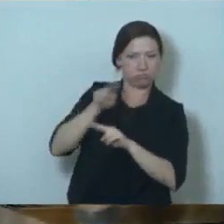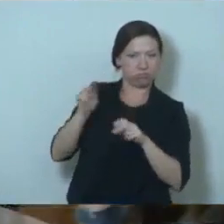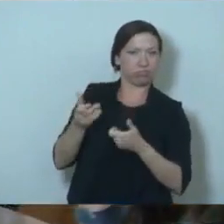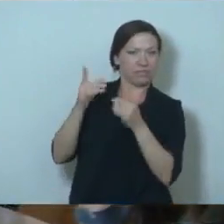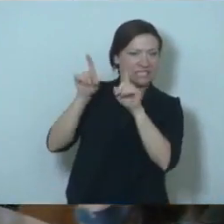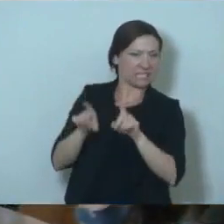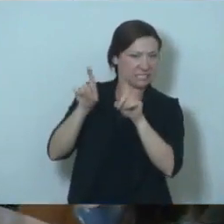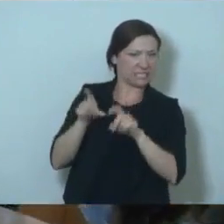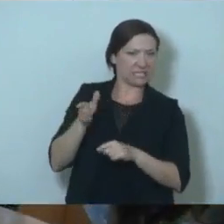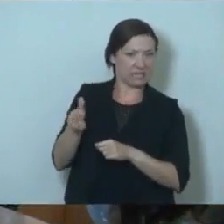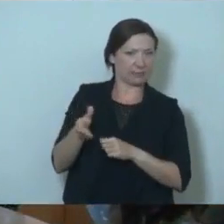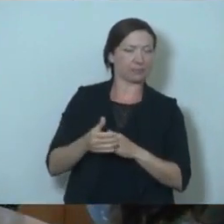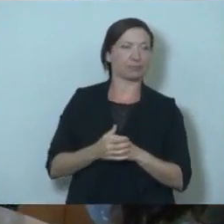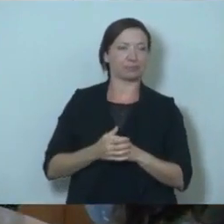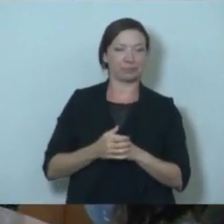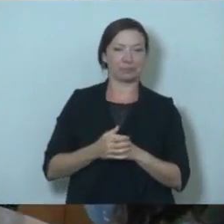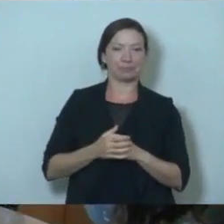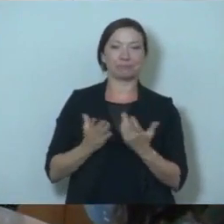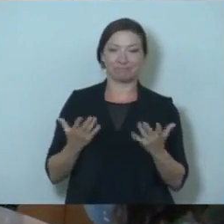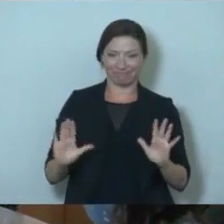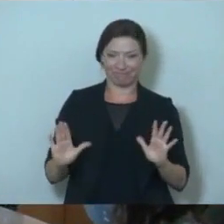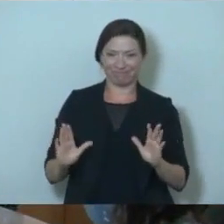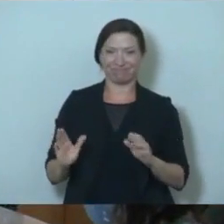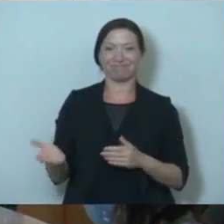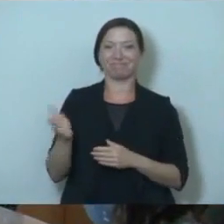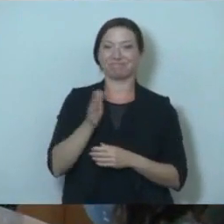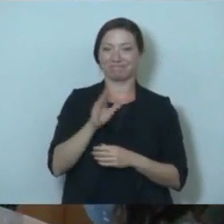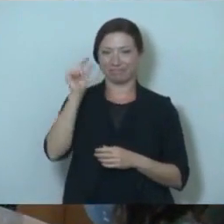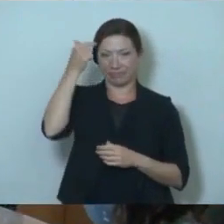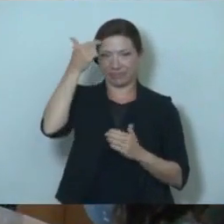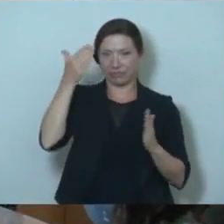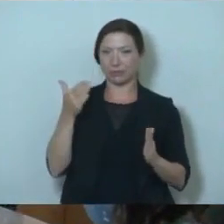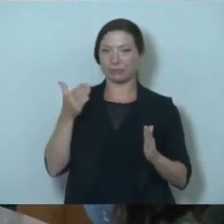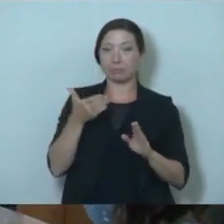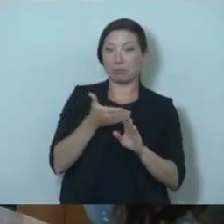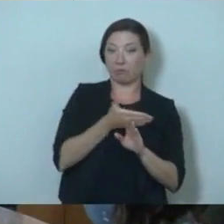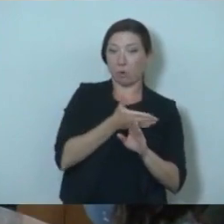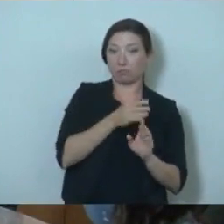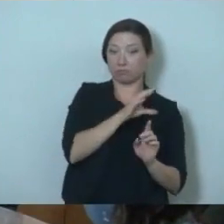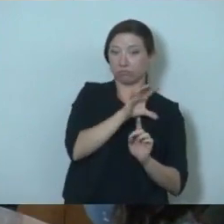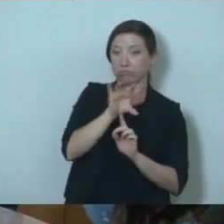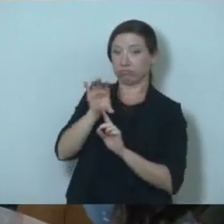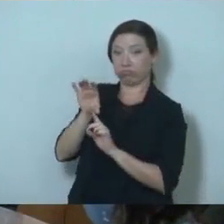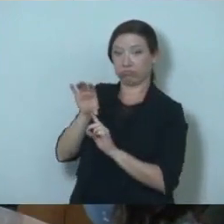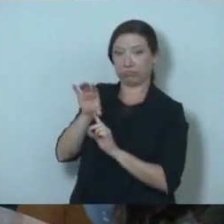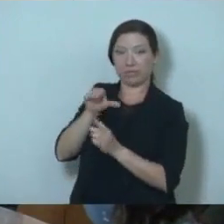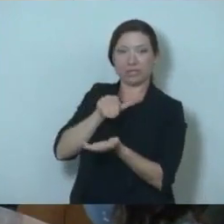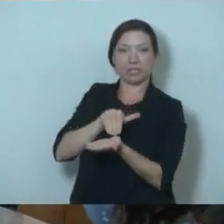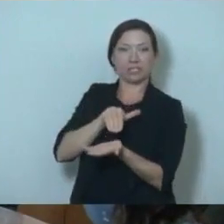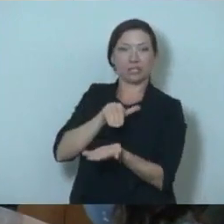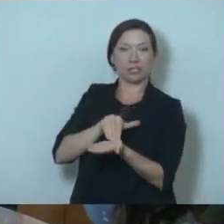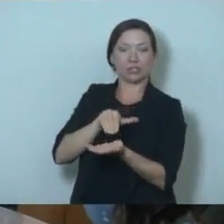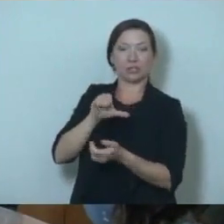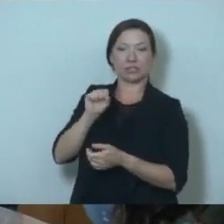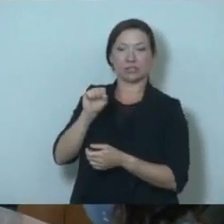LANG THE TEXAS BORDER IN. THAT IS WHAT WE HAVE TODAY. THANK YOU. BEFORE WE GO TO DOCTOR.